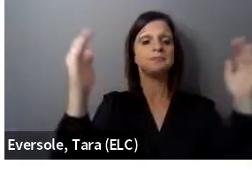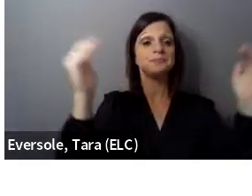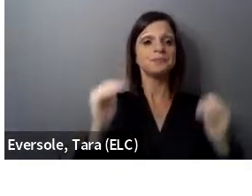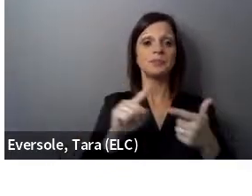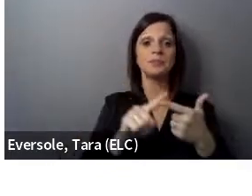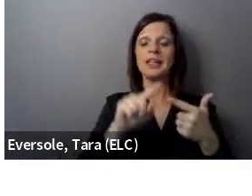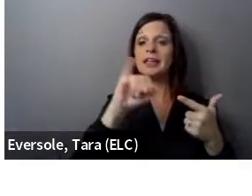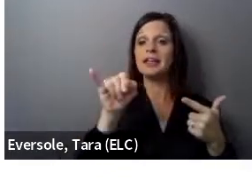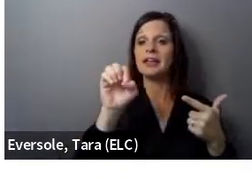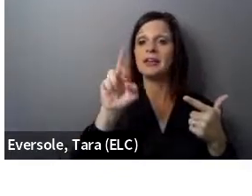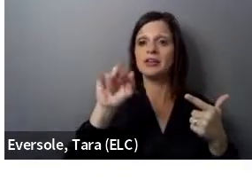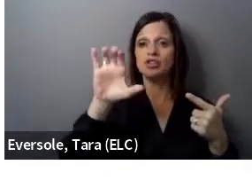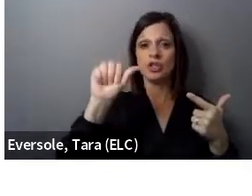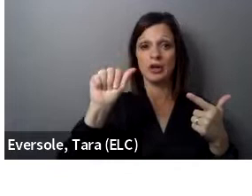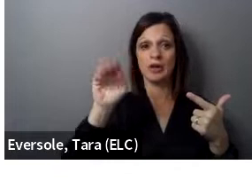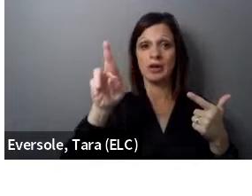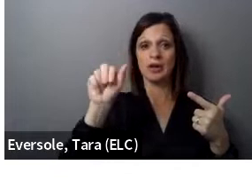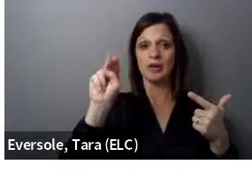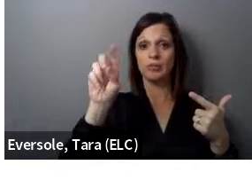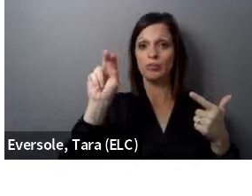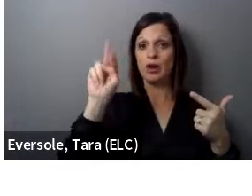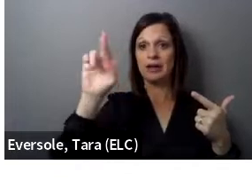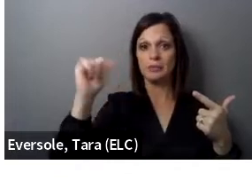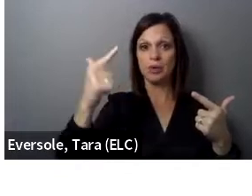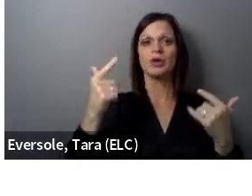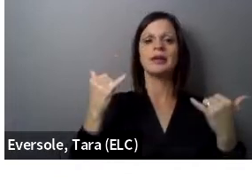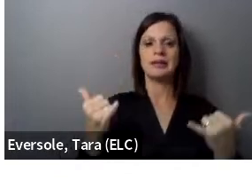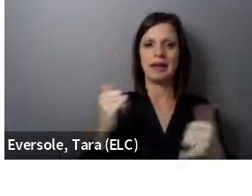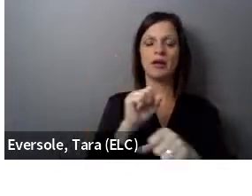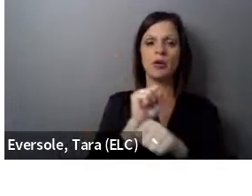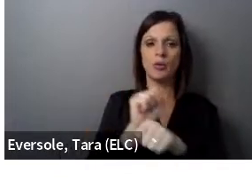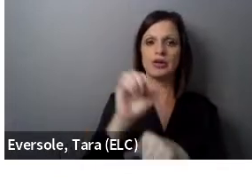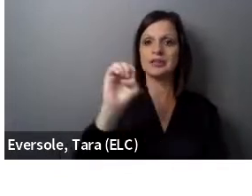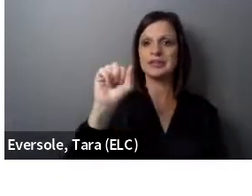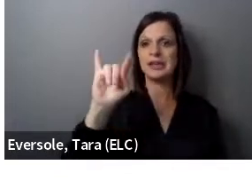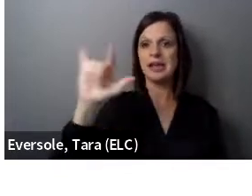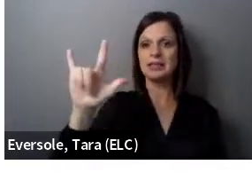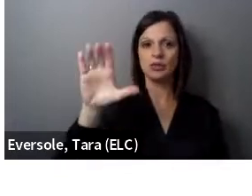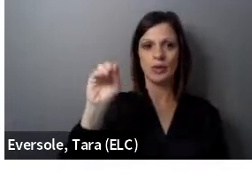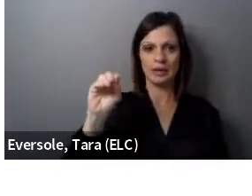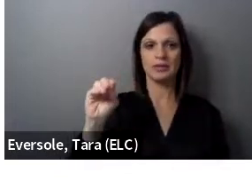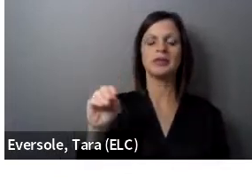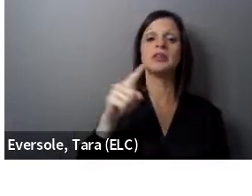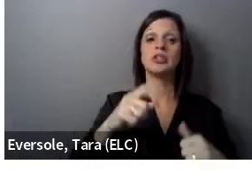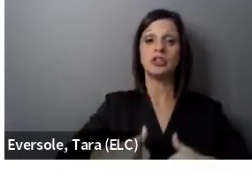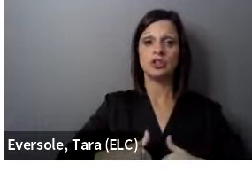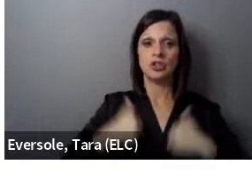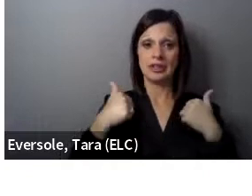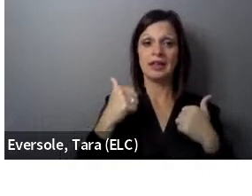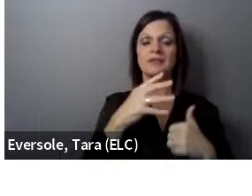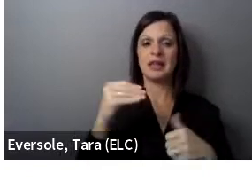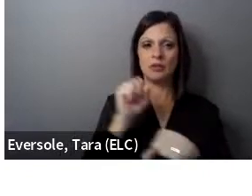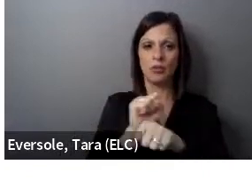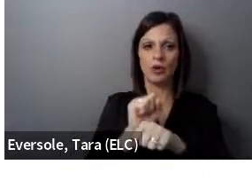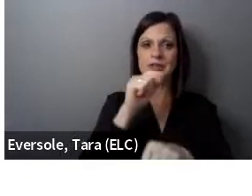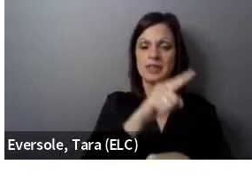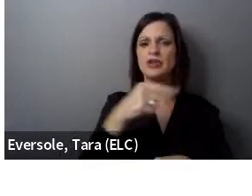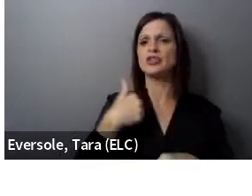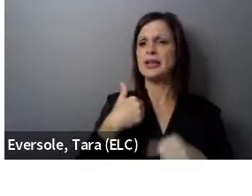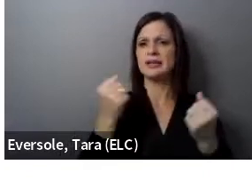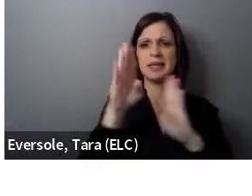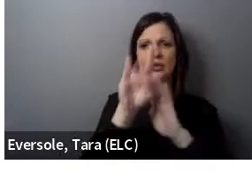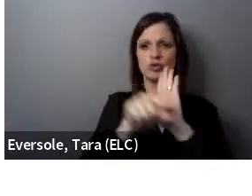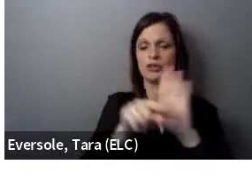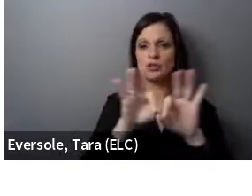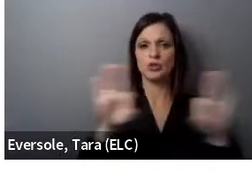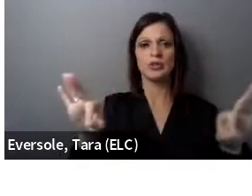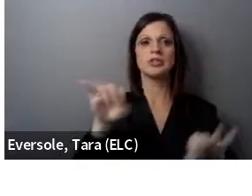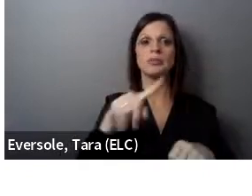she graduated from the University – she has been in the field of counseling